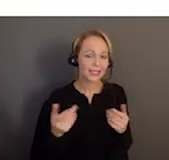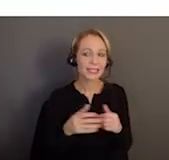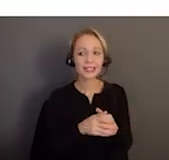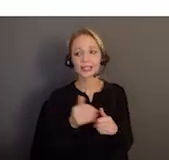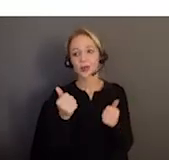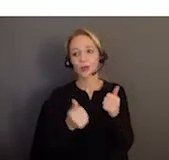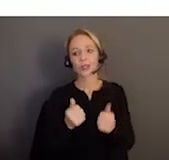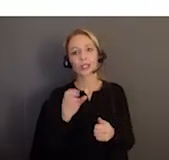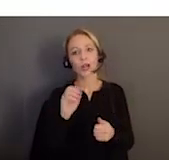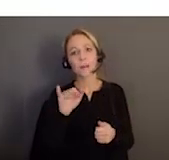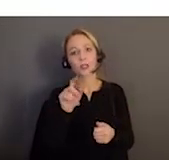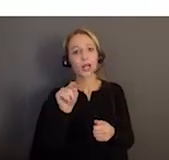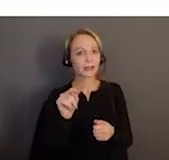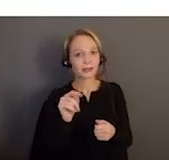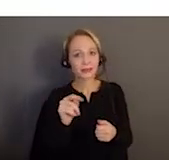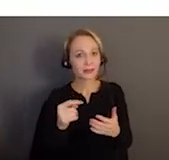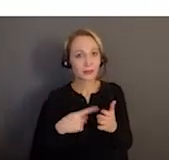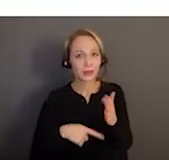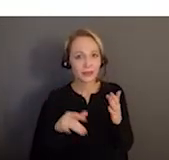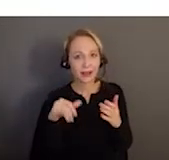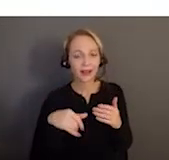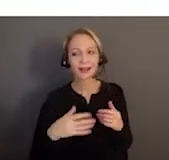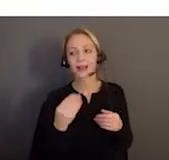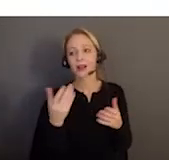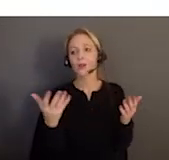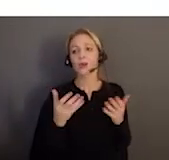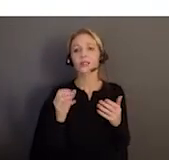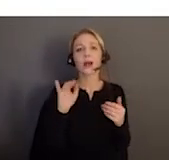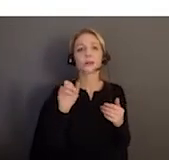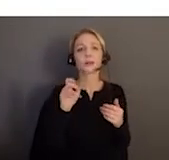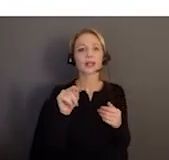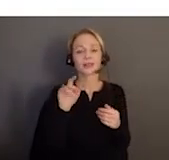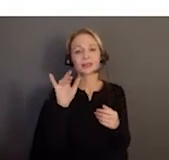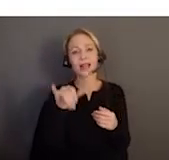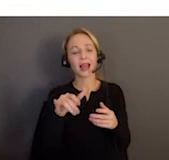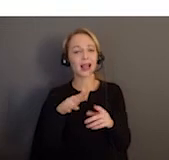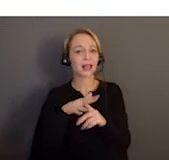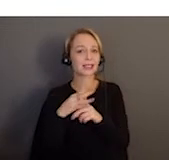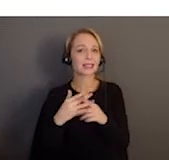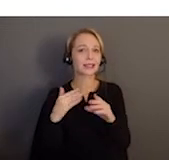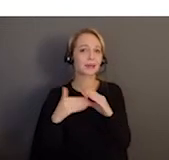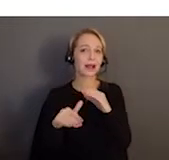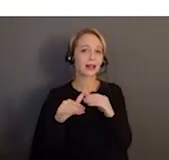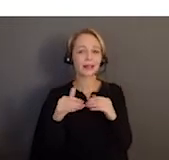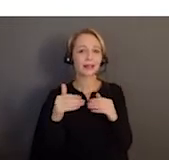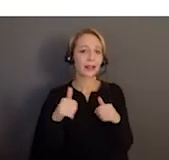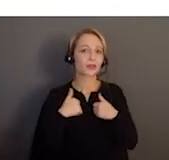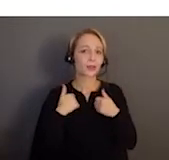AND WHICH OBJECT IT IS AND WHAT IS THE OBJECT, THE CONTEXT E-MAIL ADDRESS.